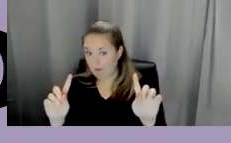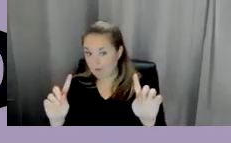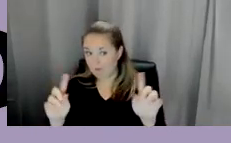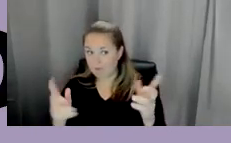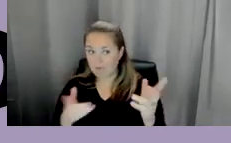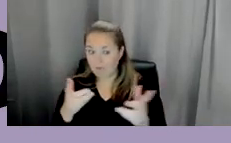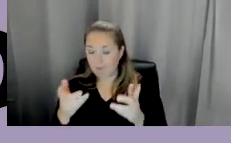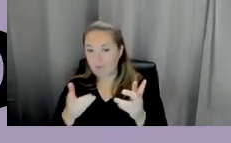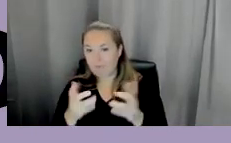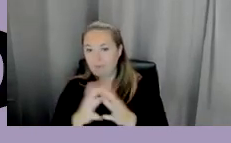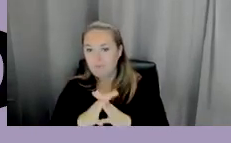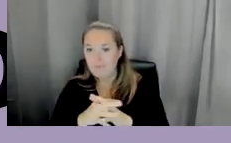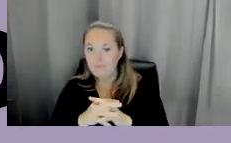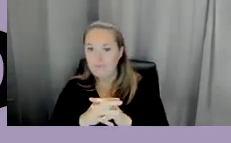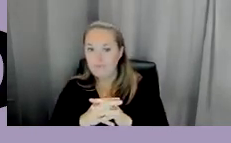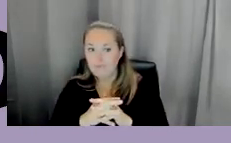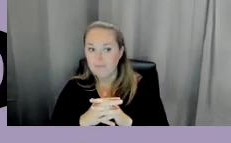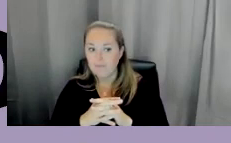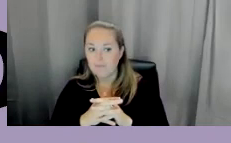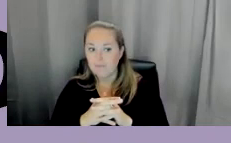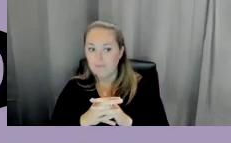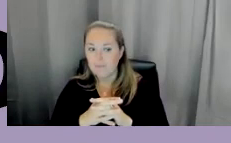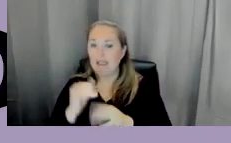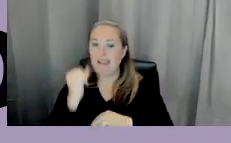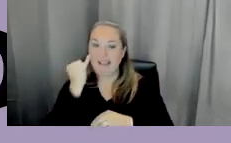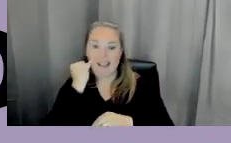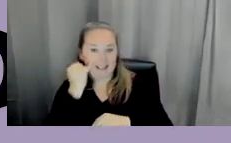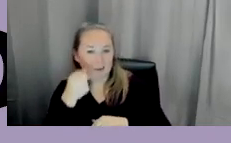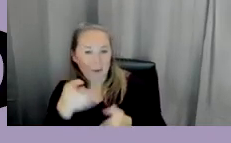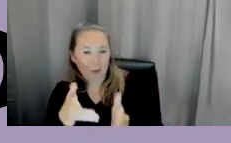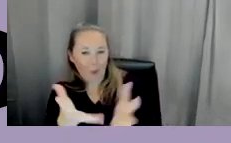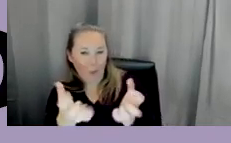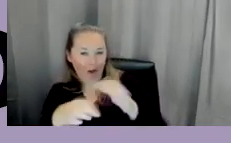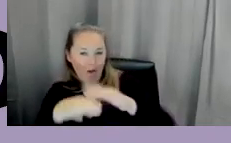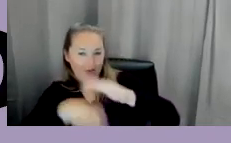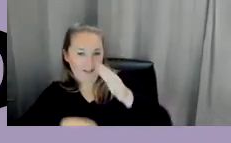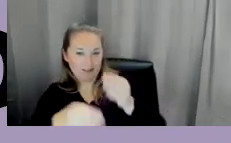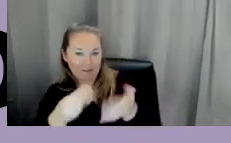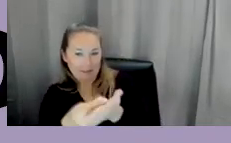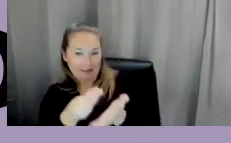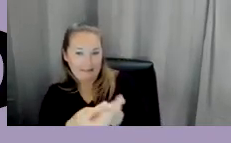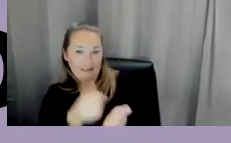CAN ABSOLUTELY ASK FOR LESS THAN THAT. THE SIZE OF THE BUDGET PROPOSED IS NOT NECESSARILY GOING TO BE